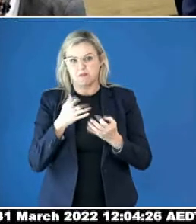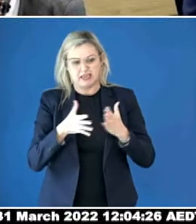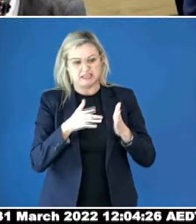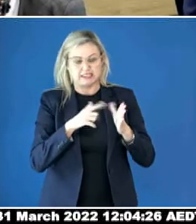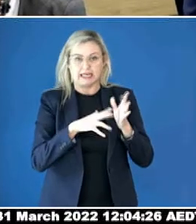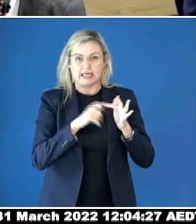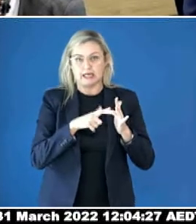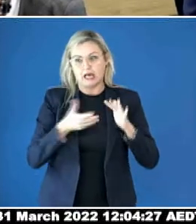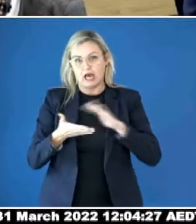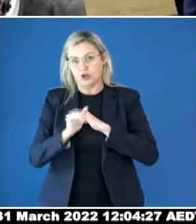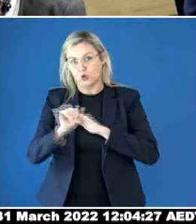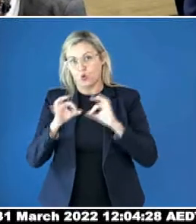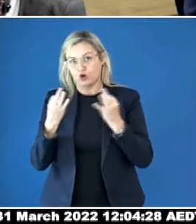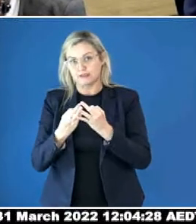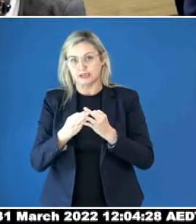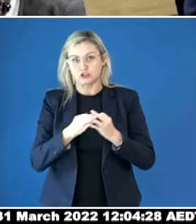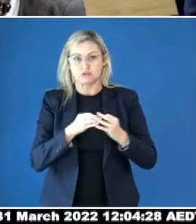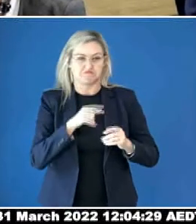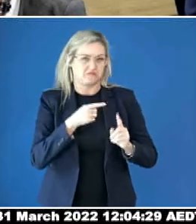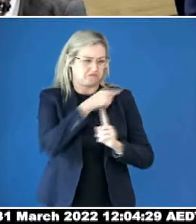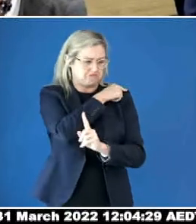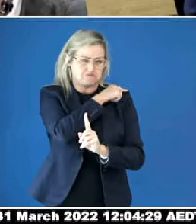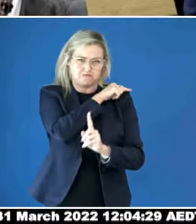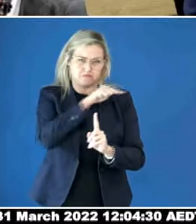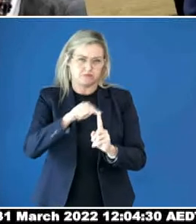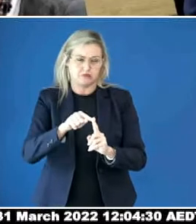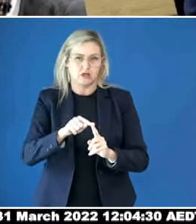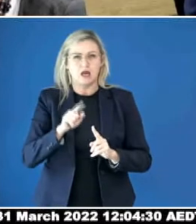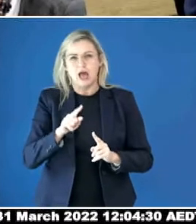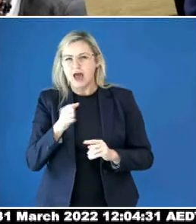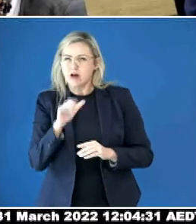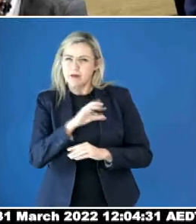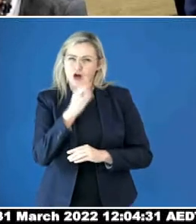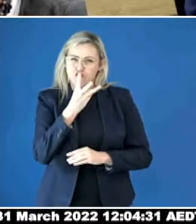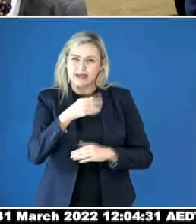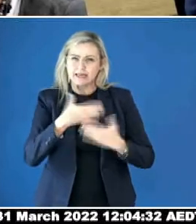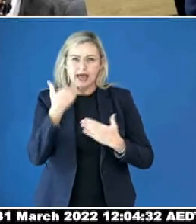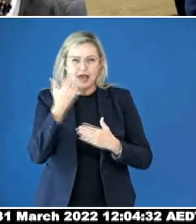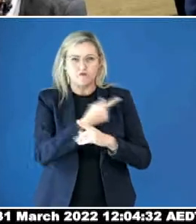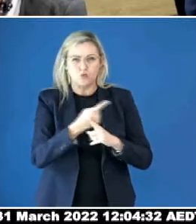Yes. And those services were for an average three days per week. Yes.